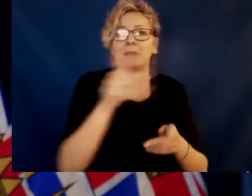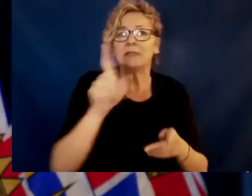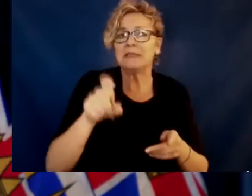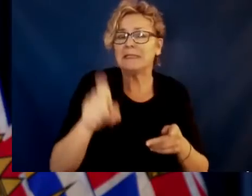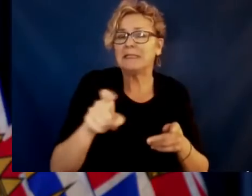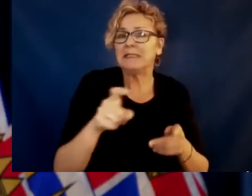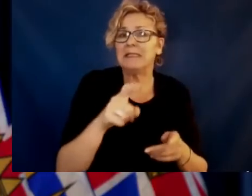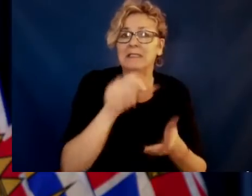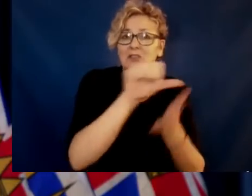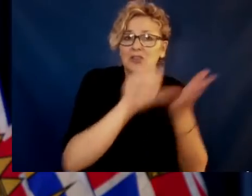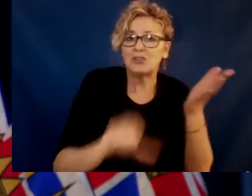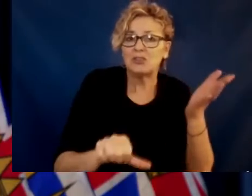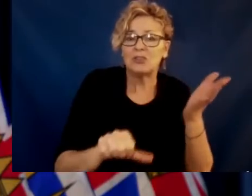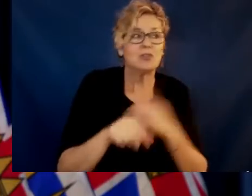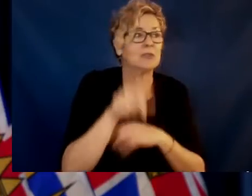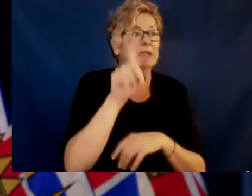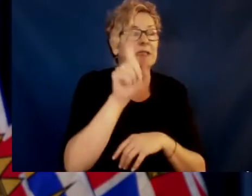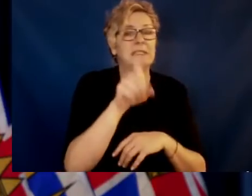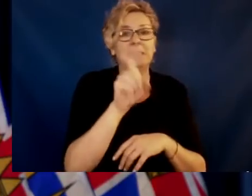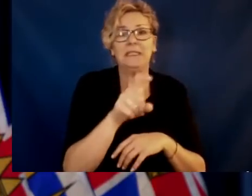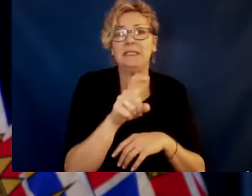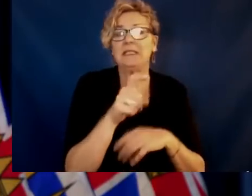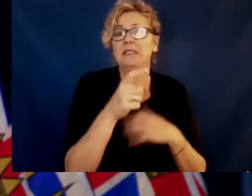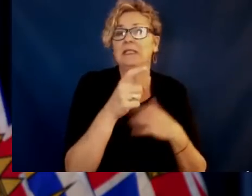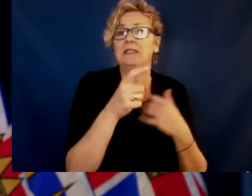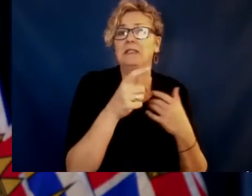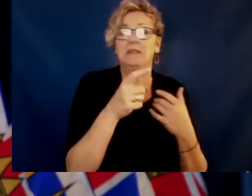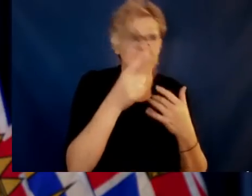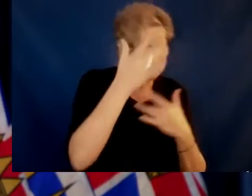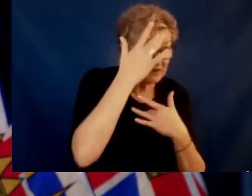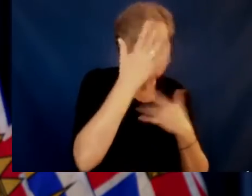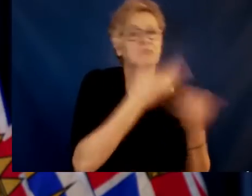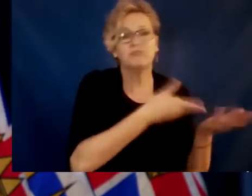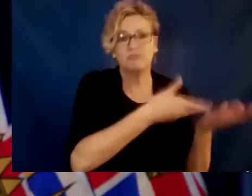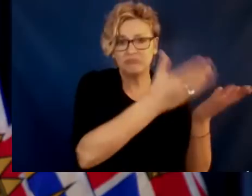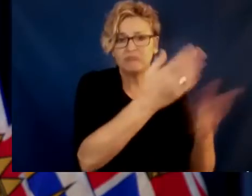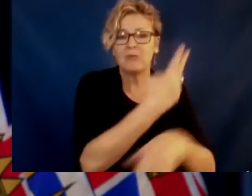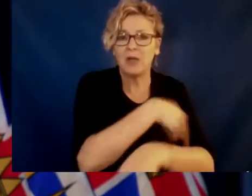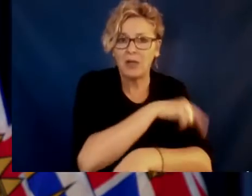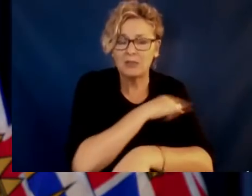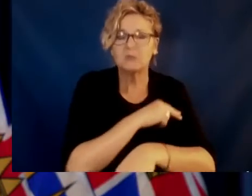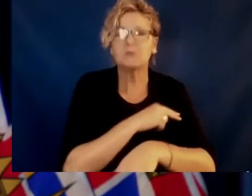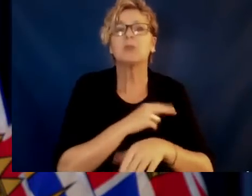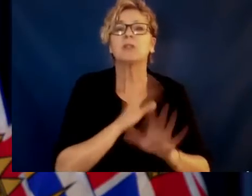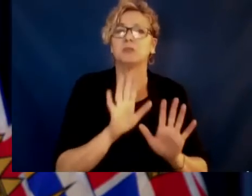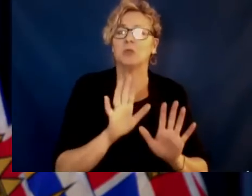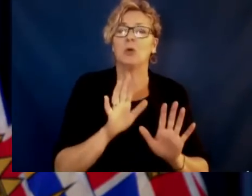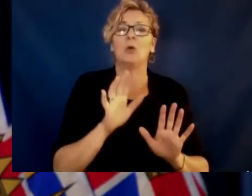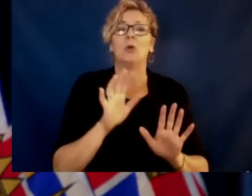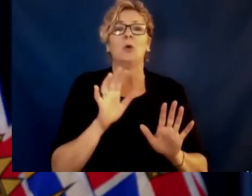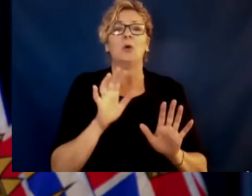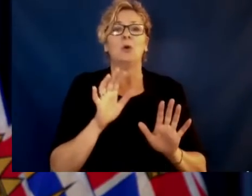our children are getting the social and emotional supports they need in the classrooms, like our businesses that are keeping